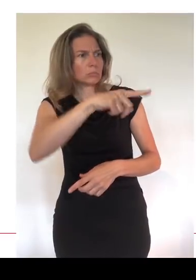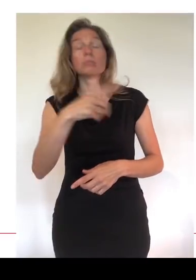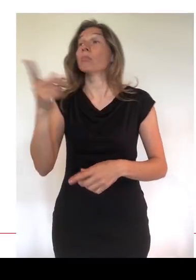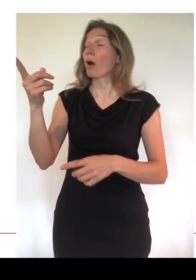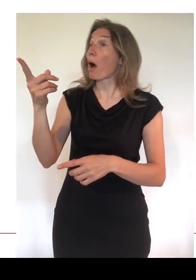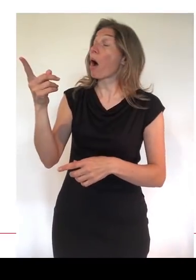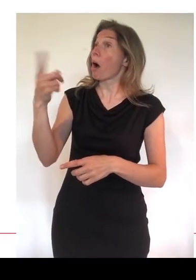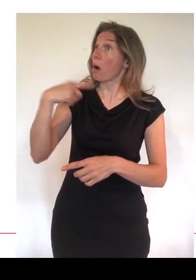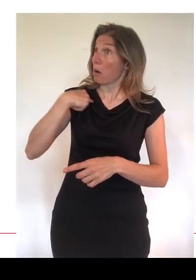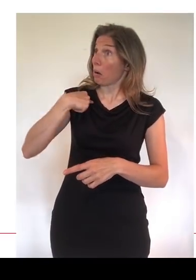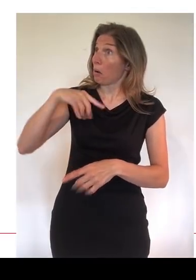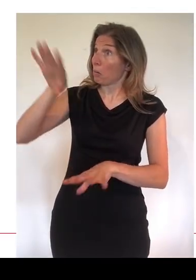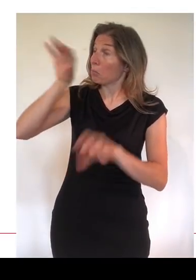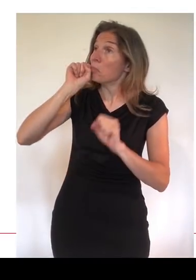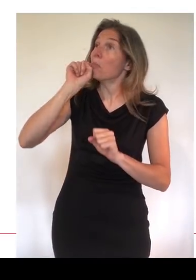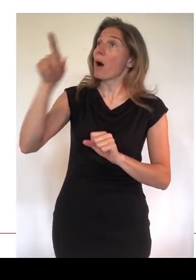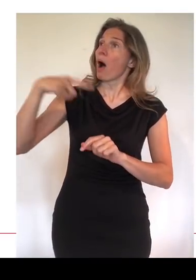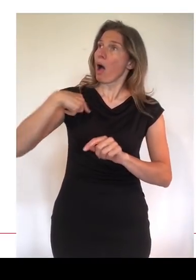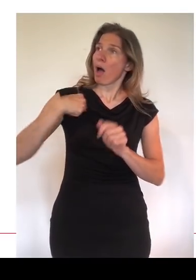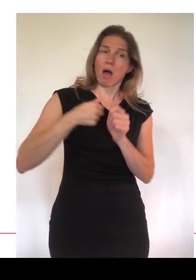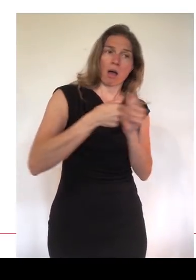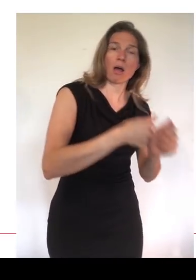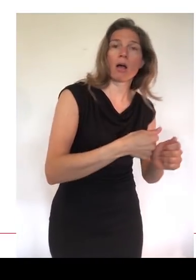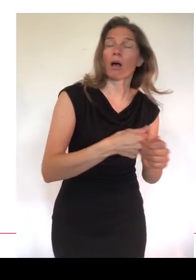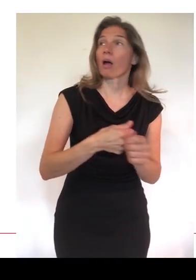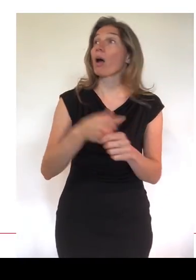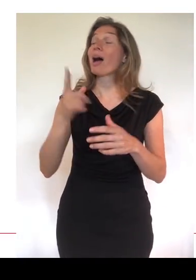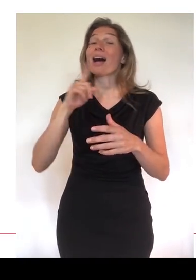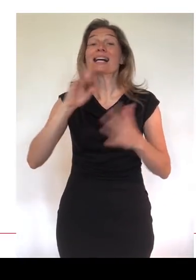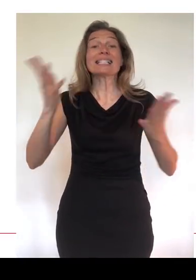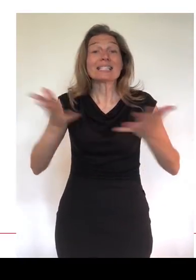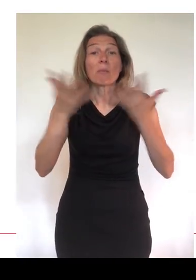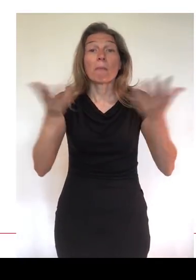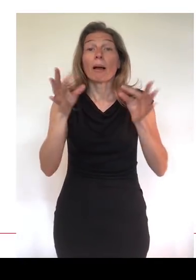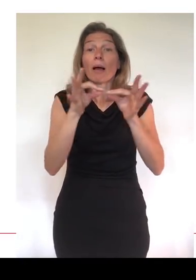commands today they use today understand simple or complex more complex language